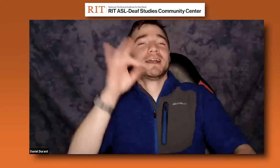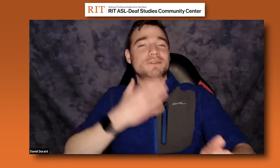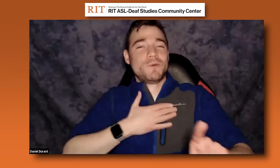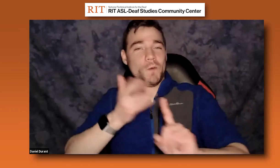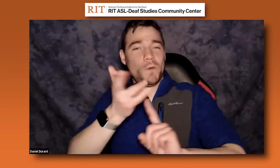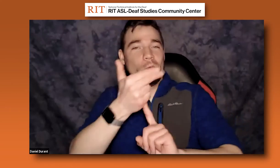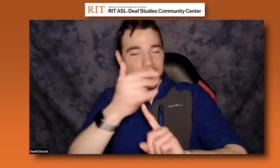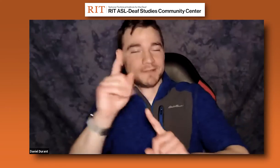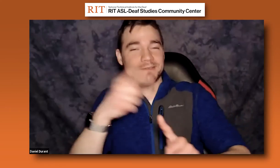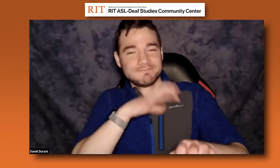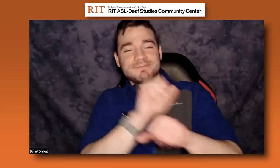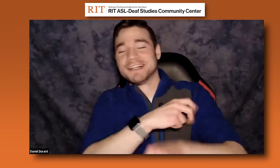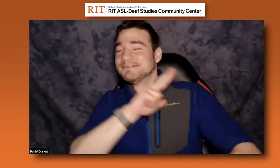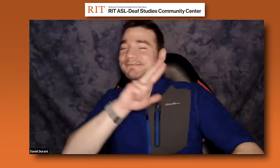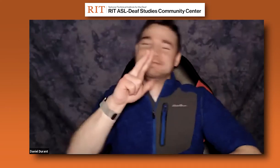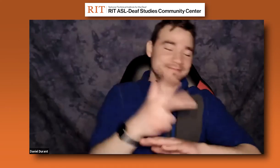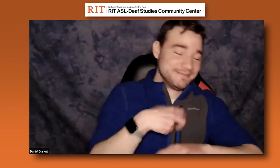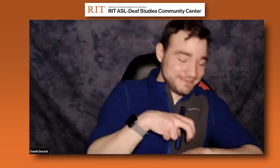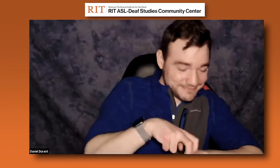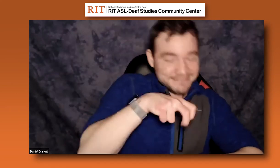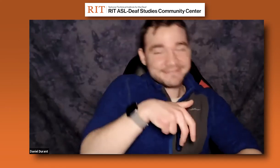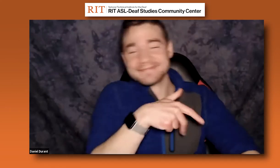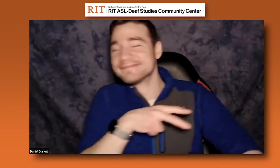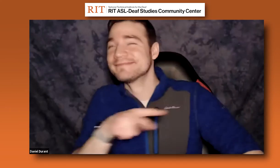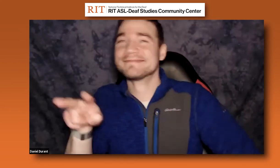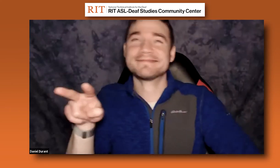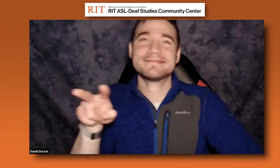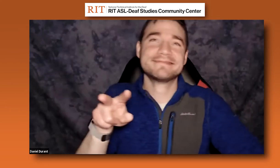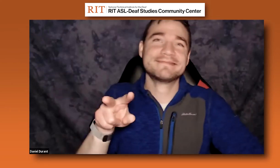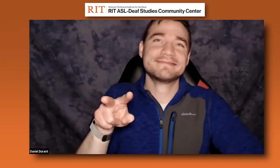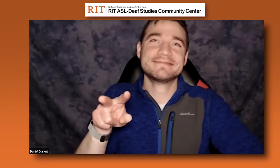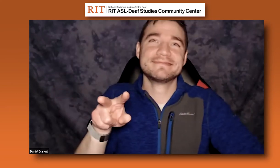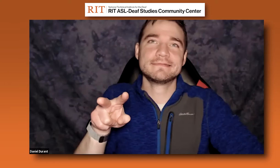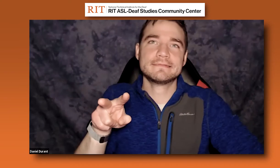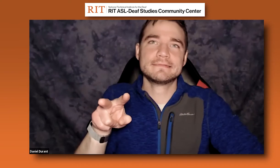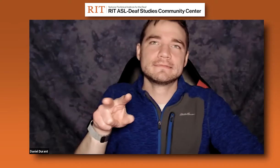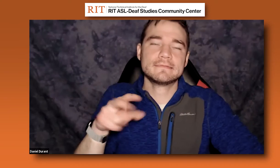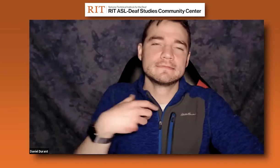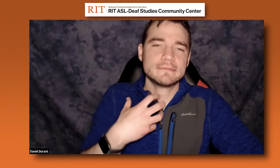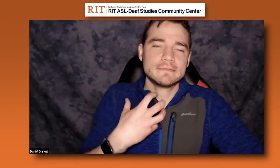We drove and we found my hotel, we arrived, and looked at it.